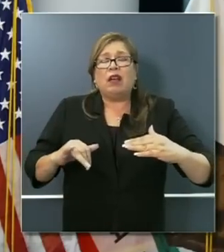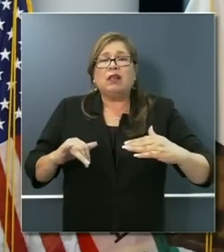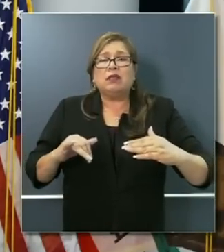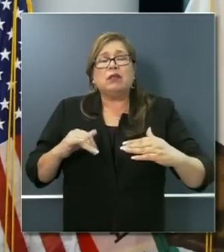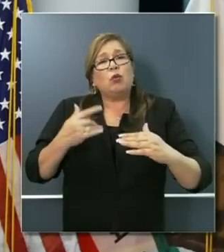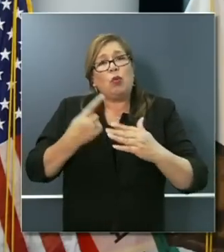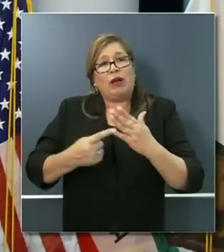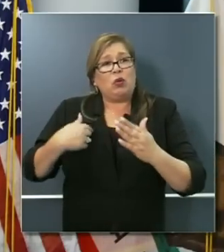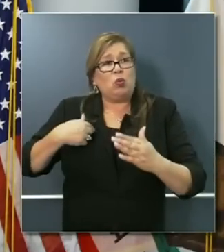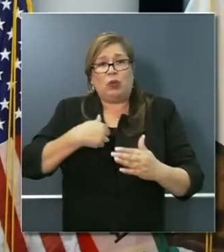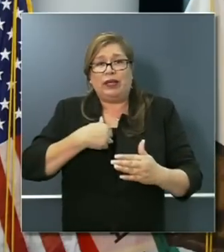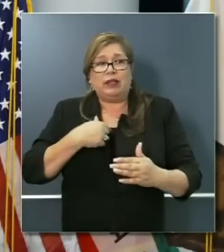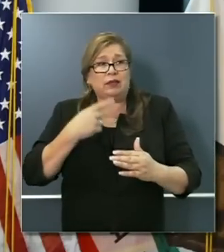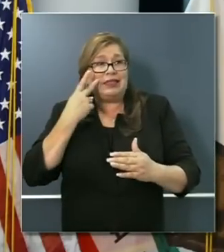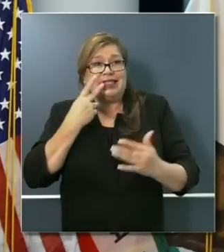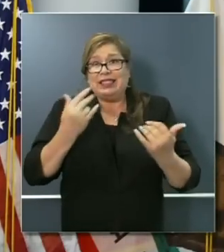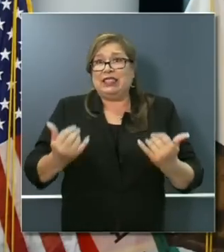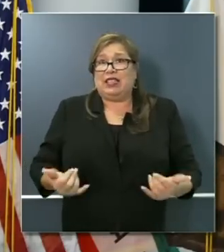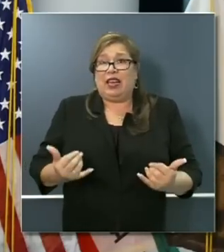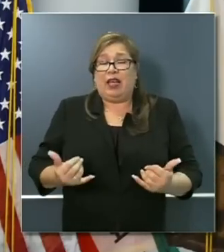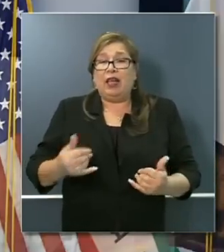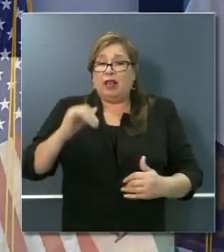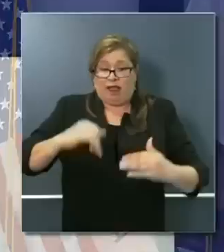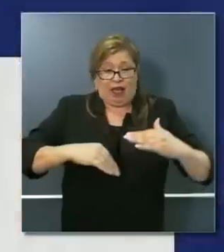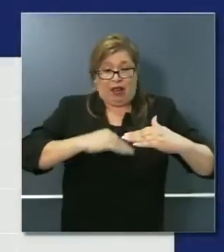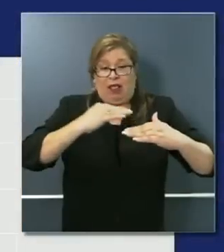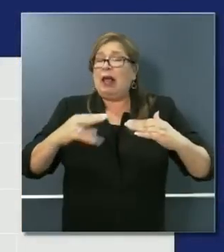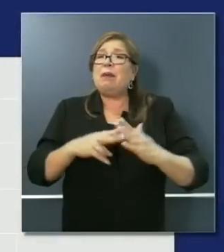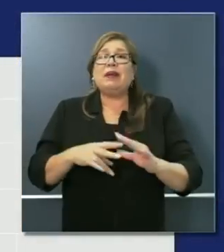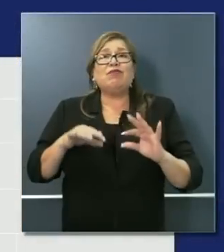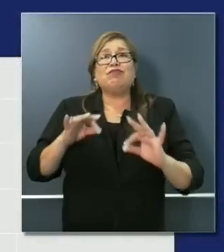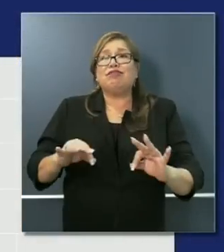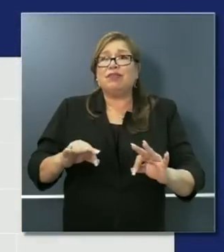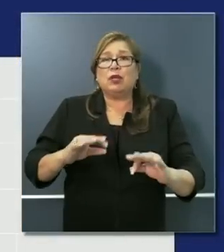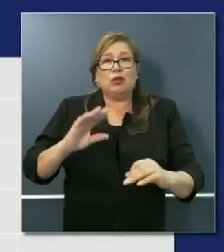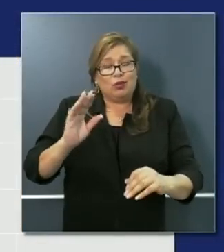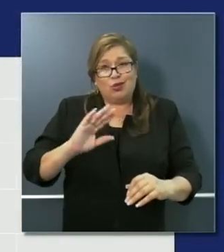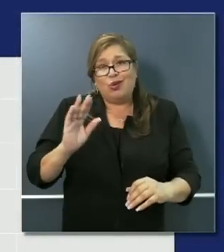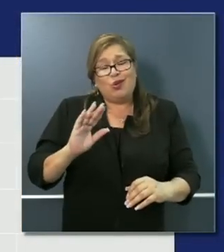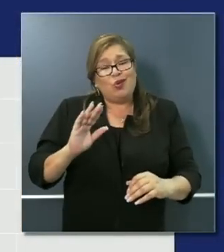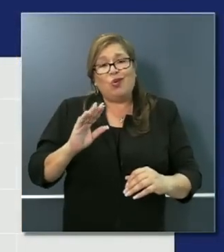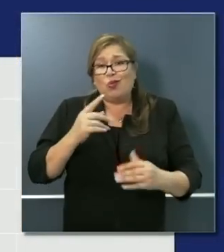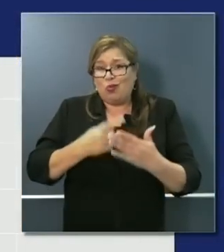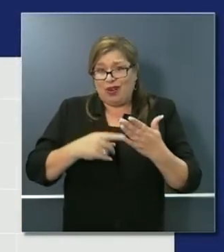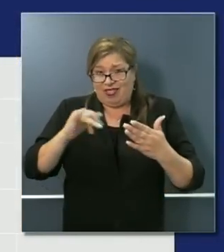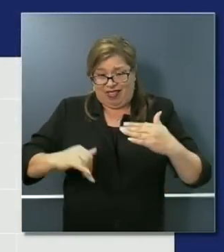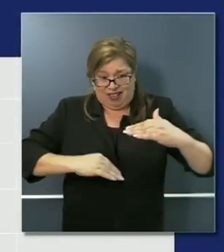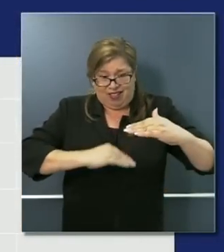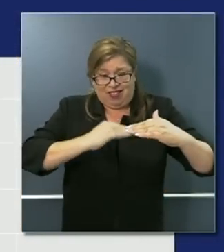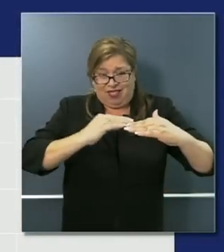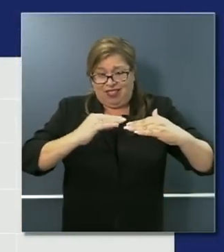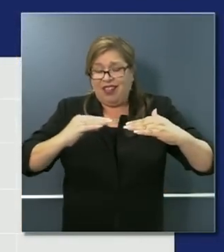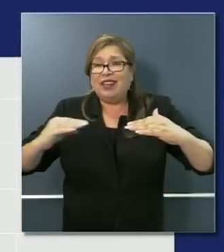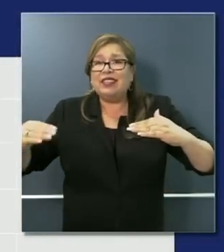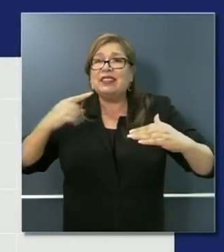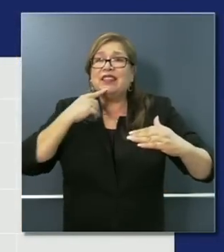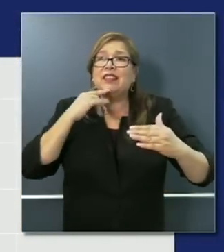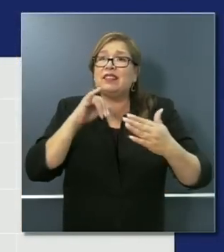LINE, AS WELL. THESE POINTS ON THE GRAPH DEMONSTRATE WHAT WE ARE EXPERIENCING TODAY. THESE SHOULD NOT GIVE PEOPLE IMMEDIATE HOPE.